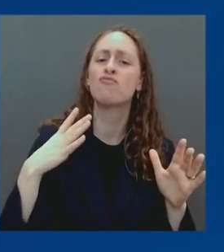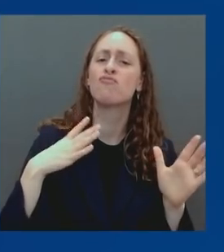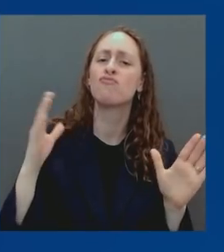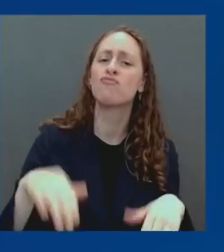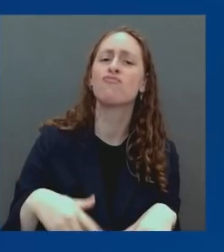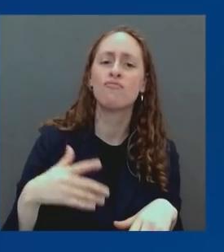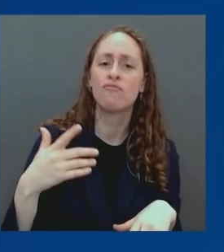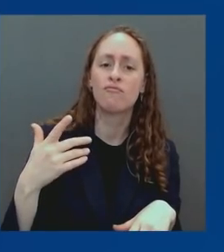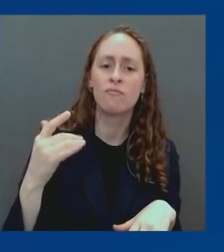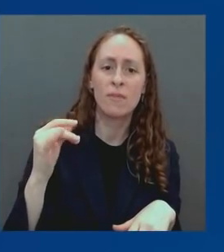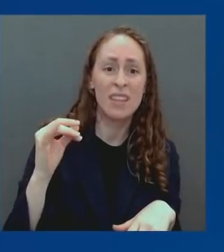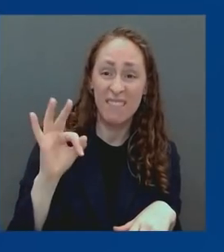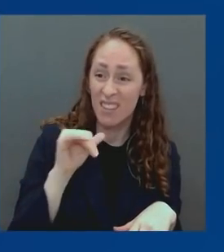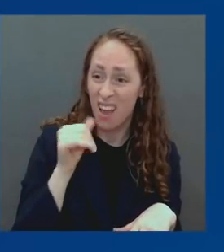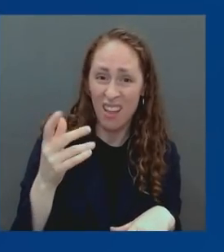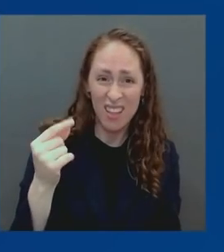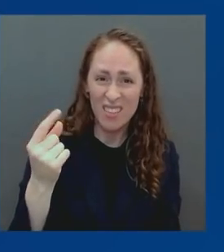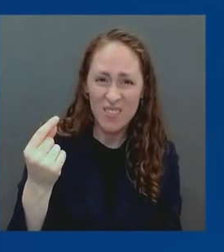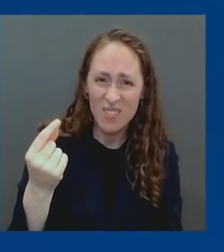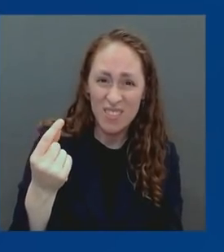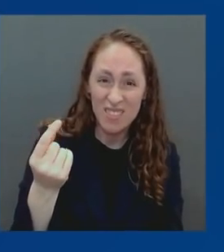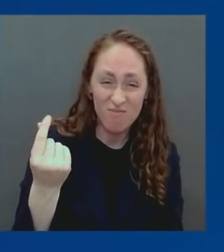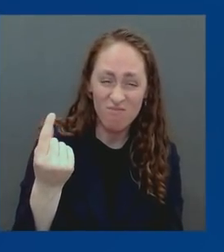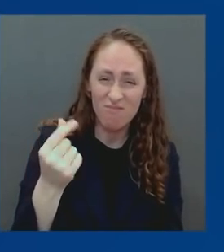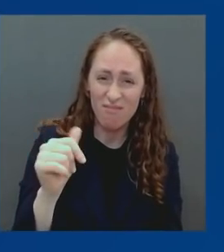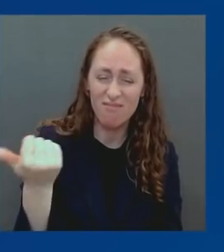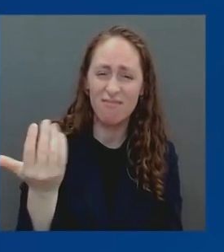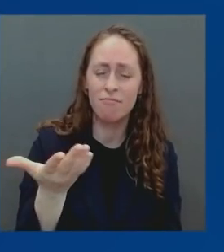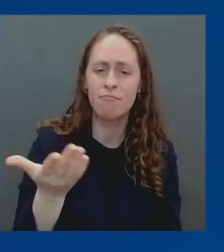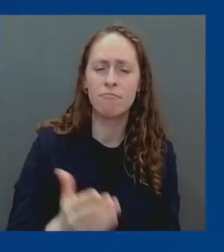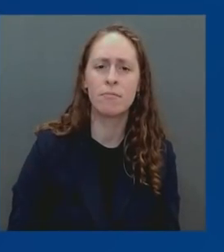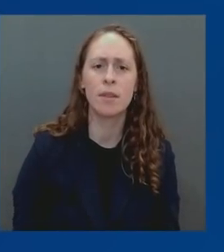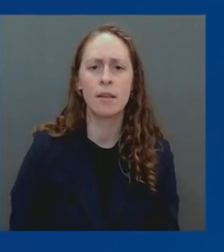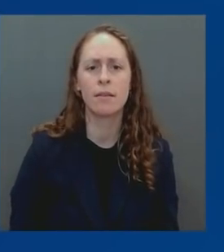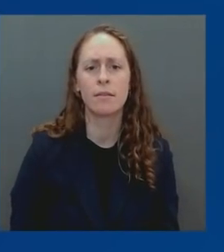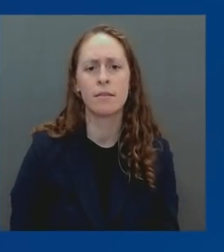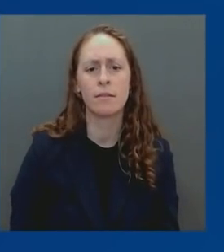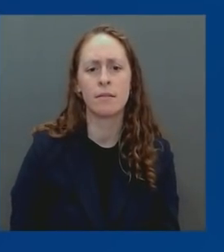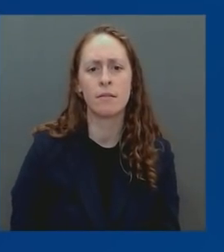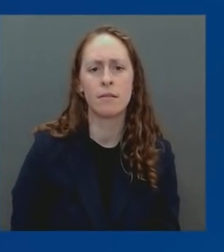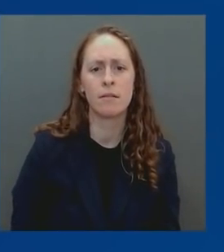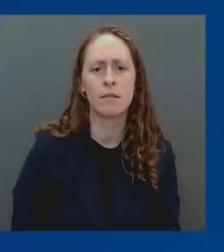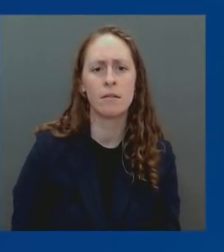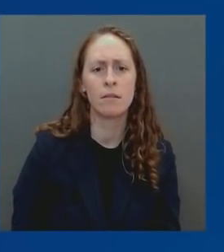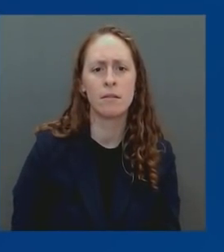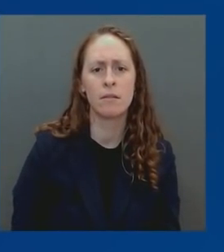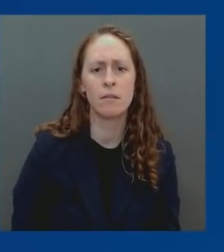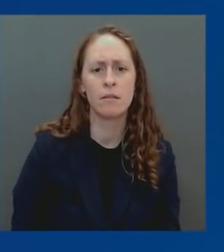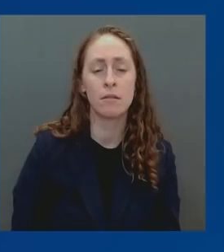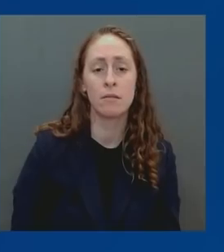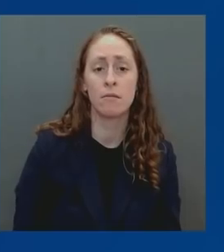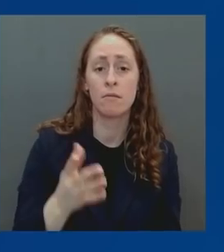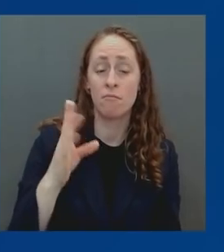Dr. Fauci: Well, we have to be totally honest that we don't know whe- we believe that we are now going in the right direction.